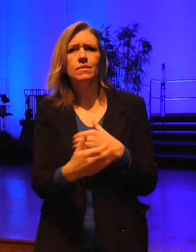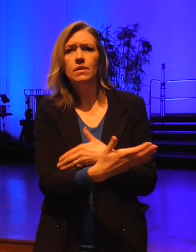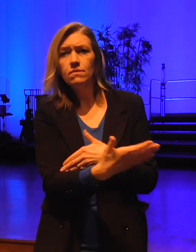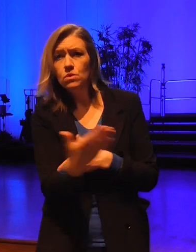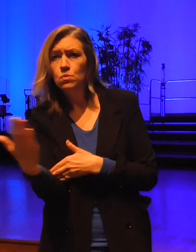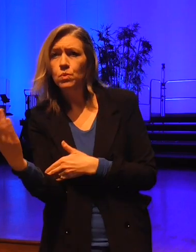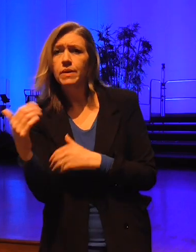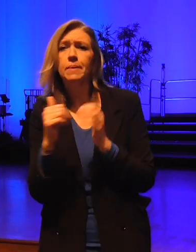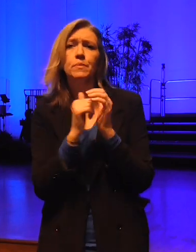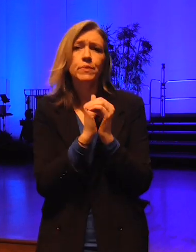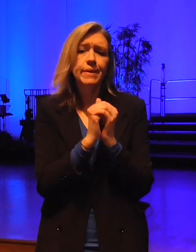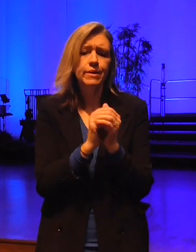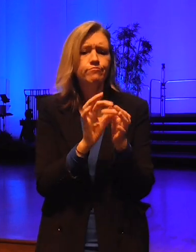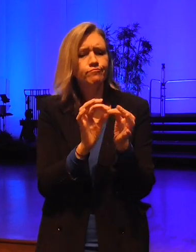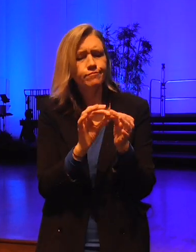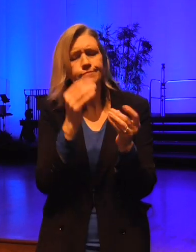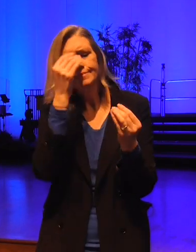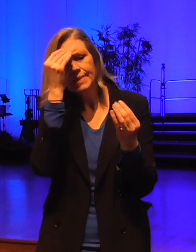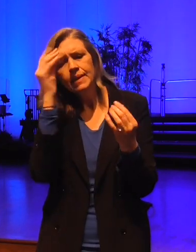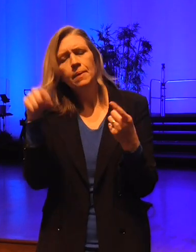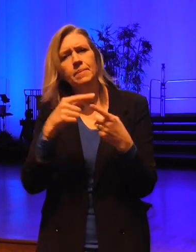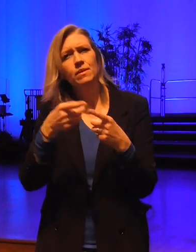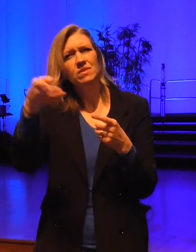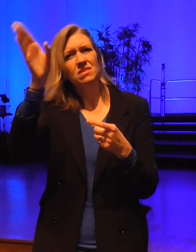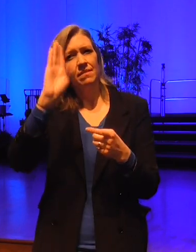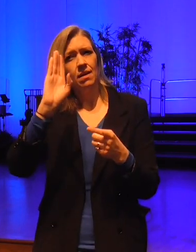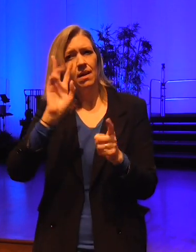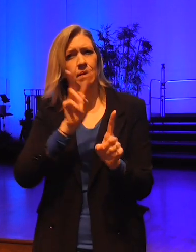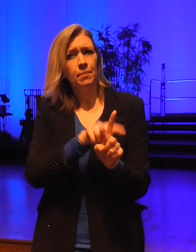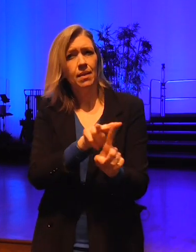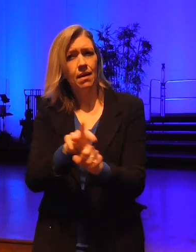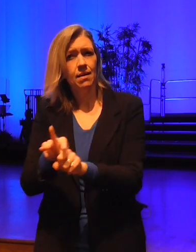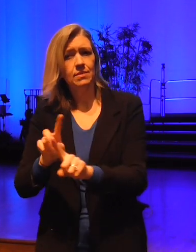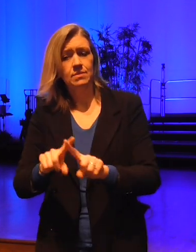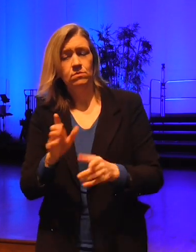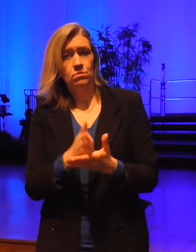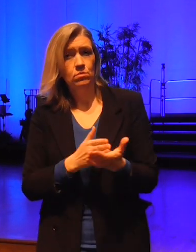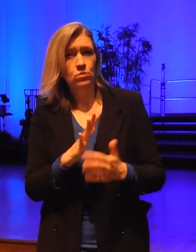and think of the Divine and apply it to the different areas of your life during the day